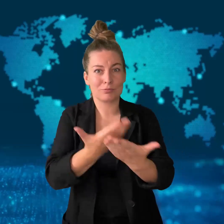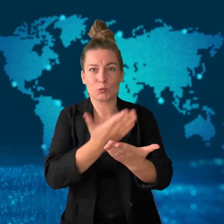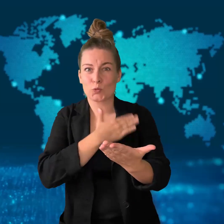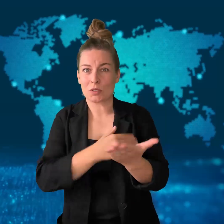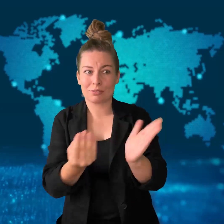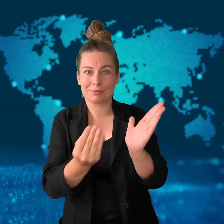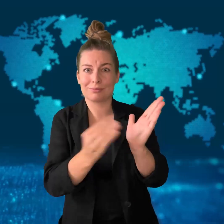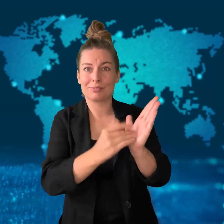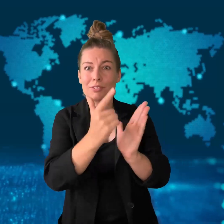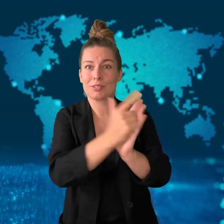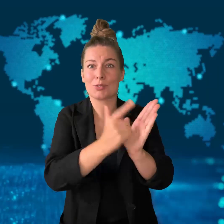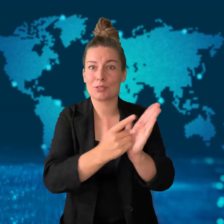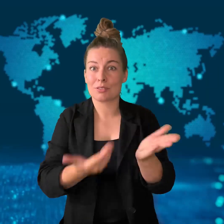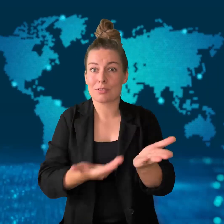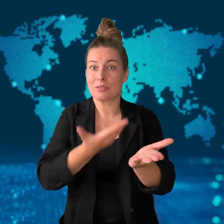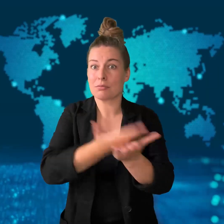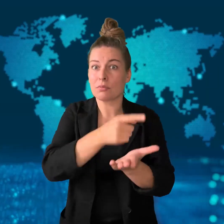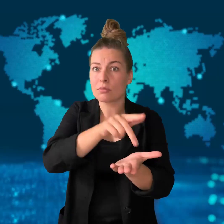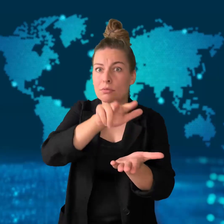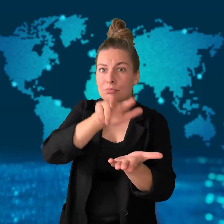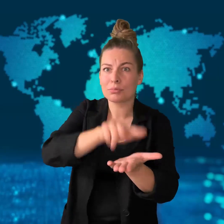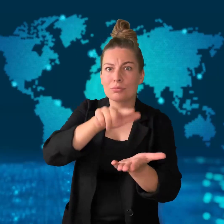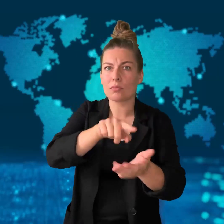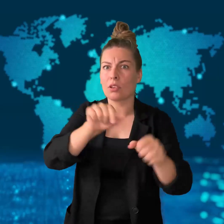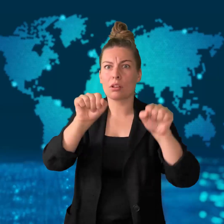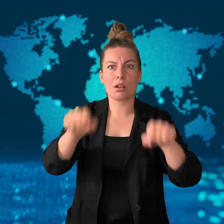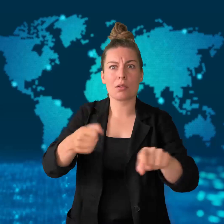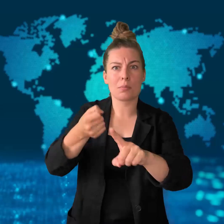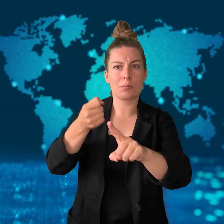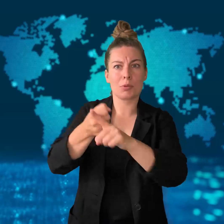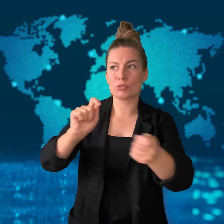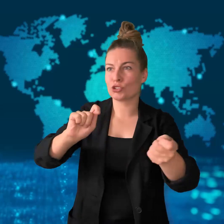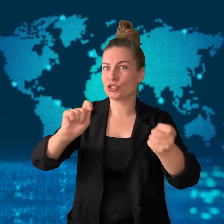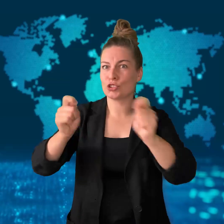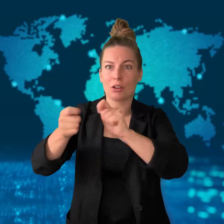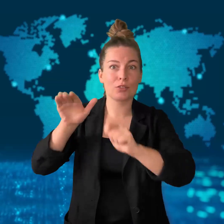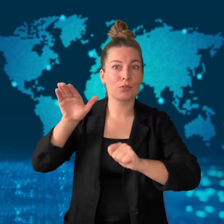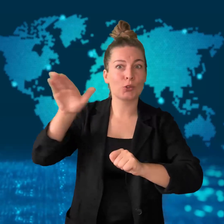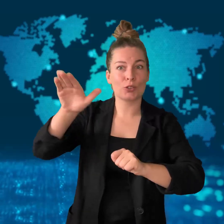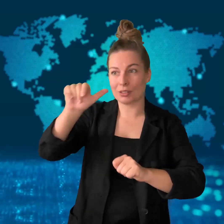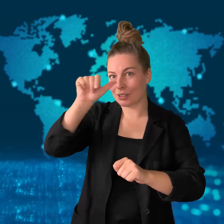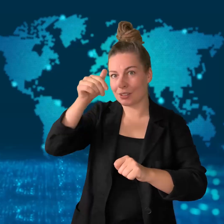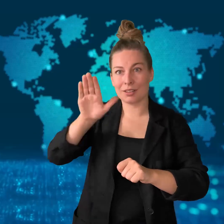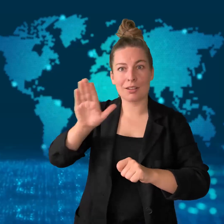was passed at a special session of parliament.